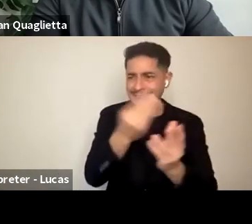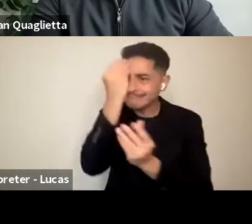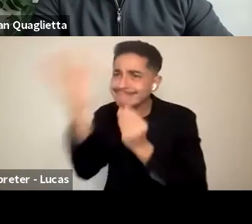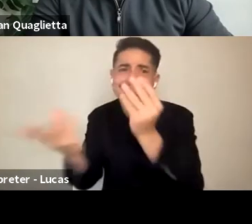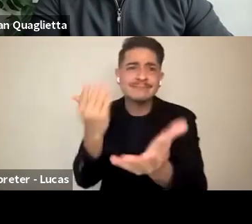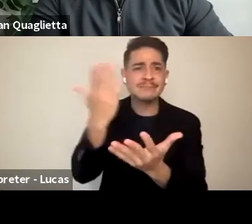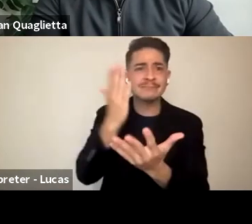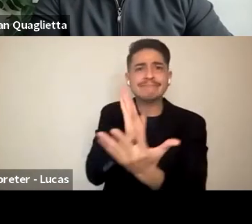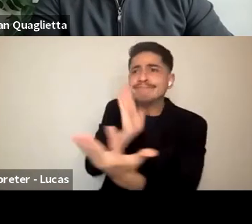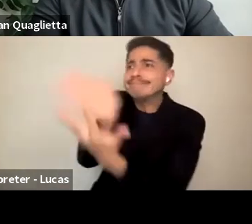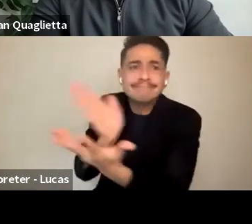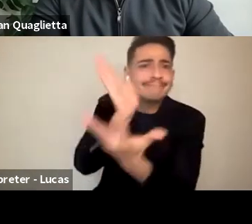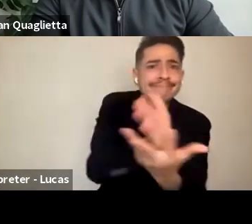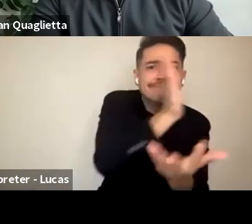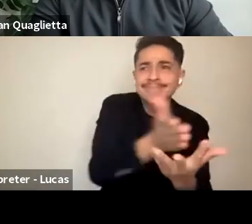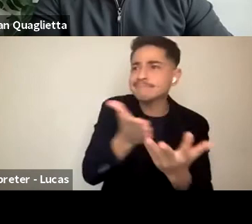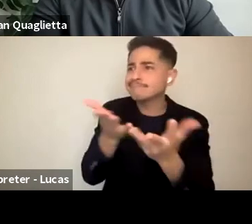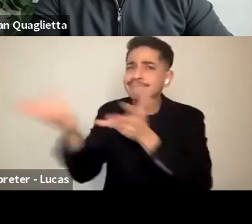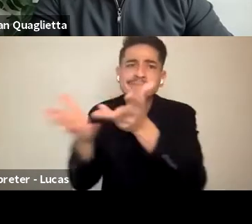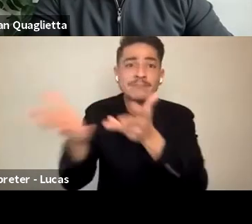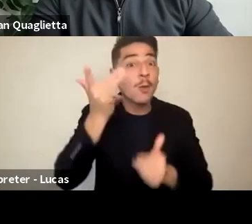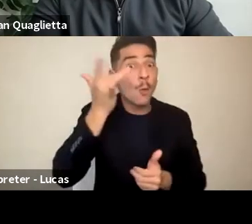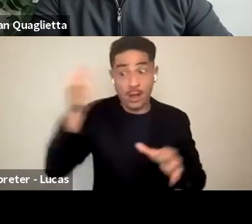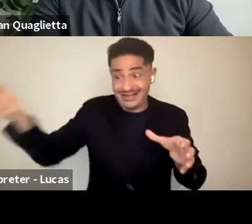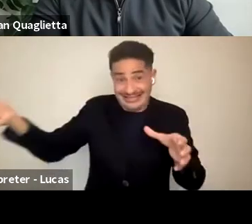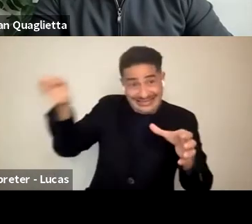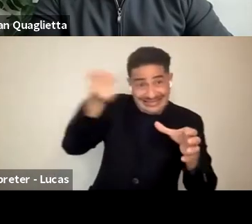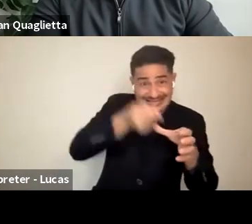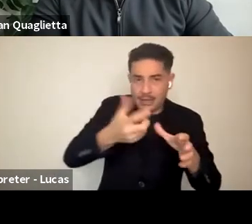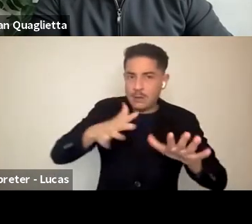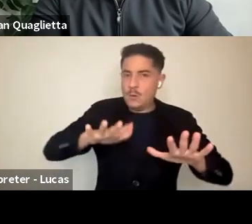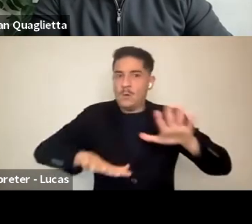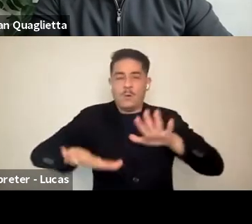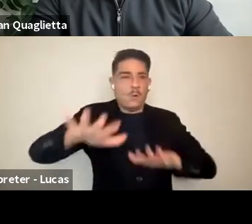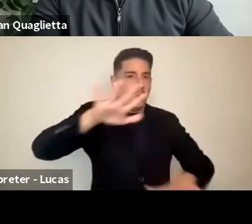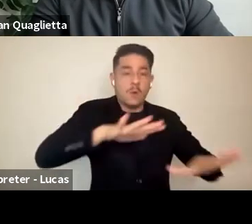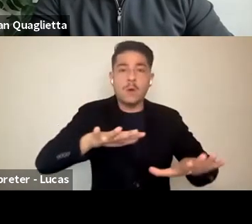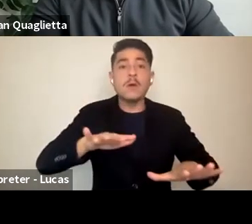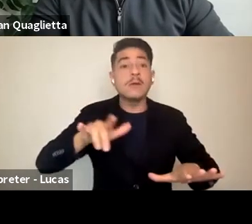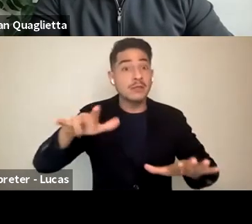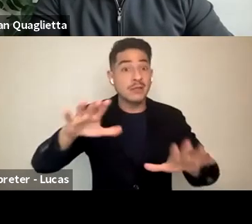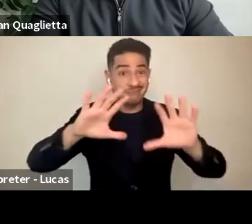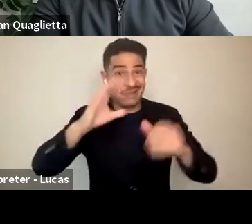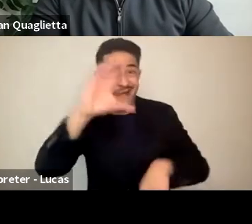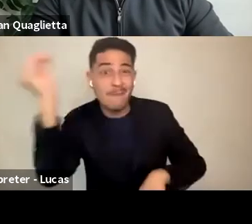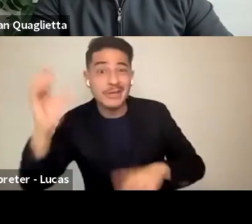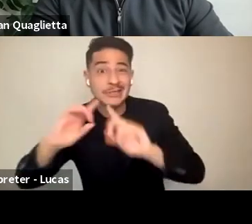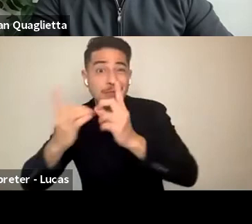Because in the beginning, it can be, as I said, in the beginning, it can be disruptive, so the person should